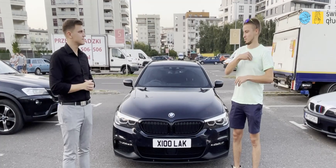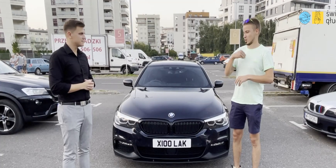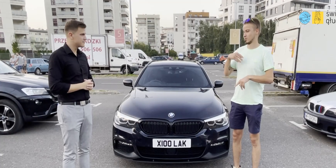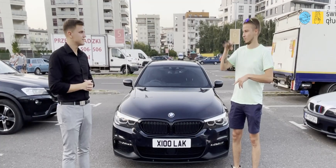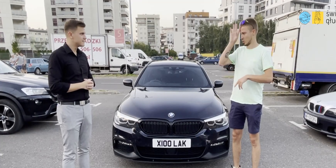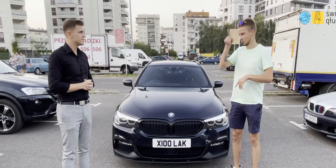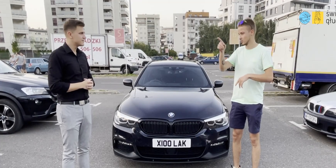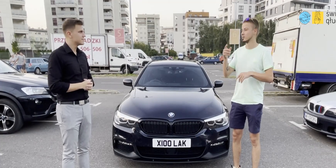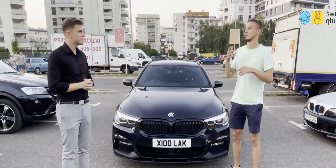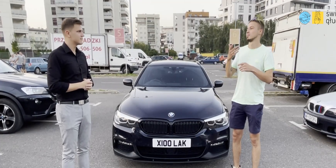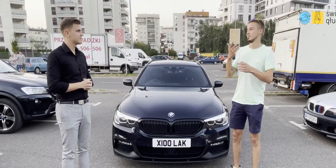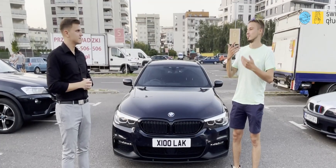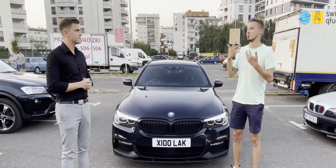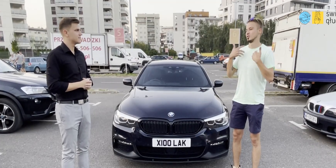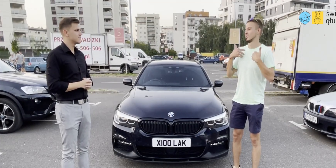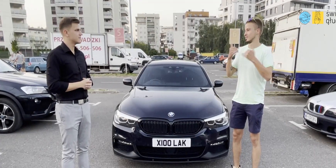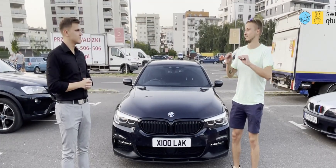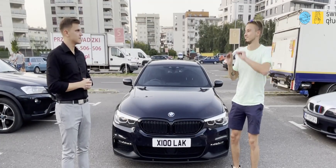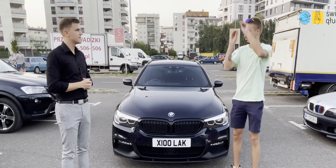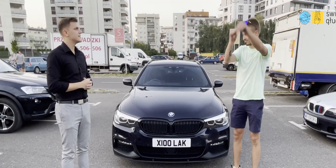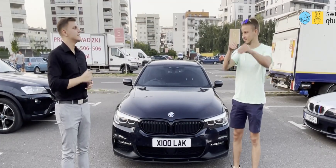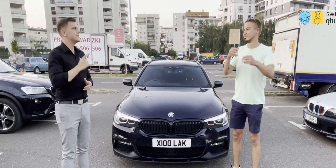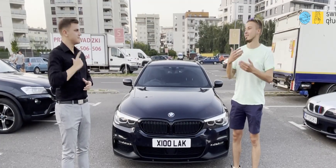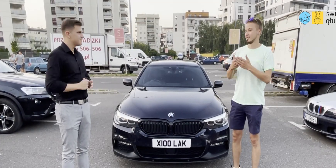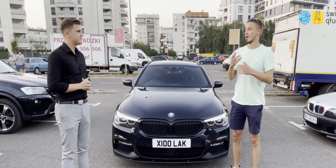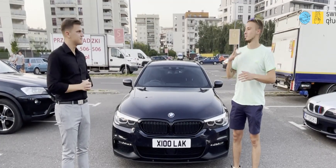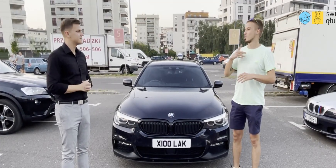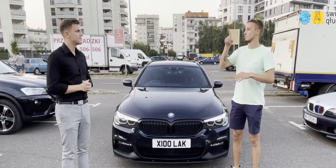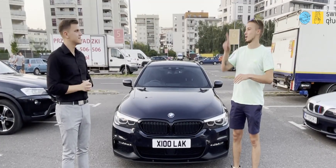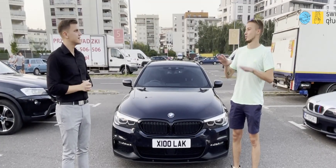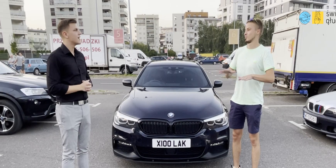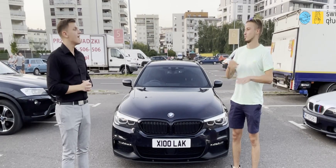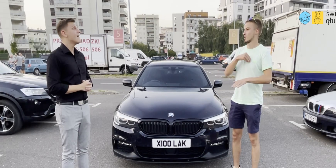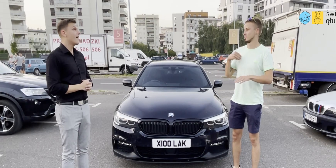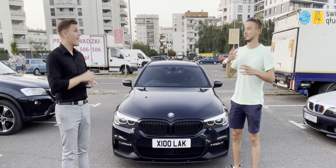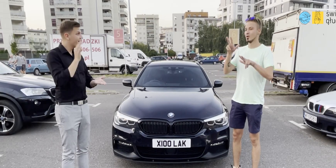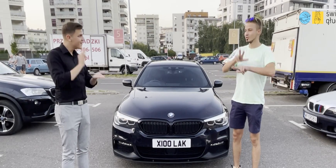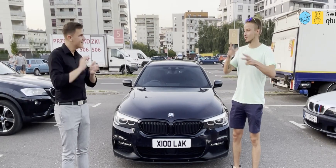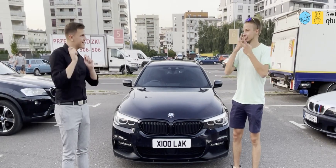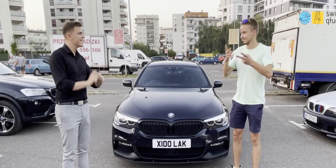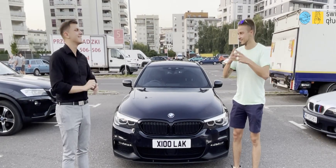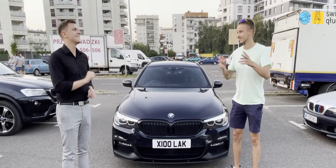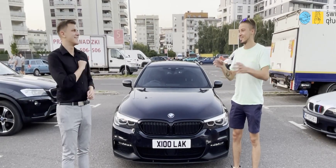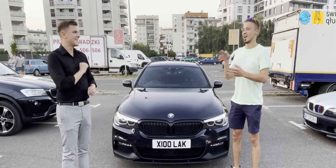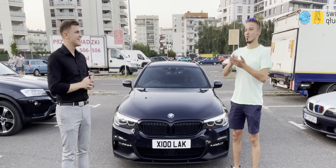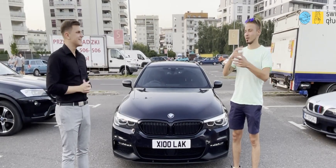I come from Lodz, currently living in England. I came to my family and I have been here for a month now.